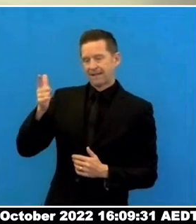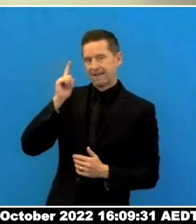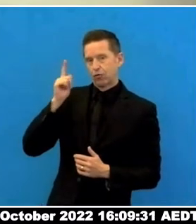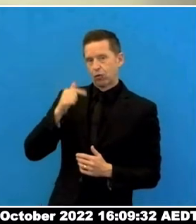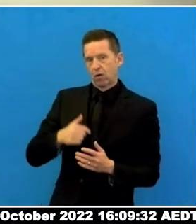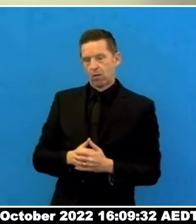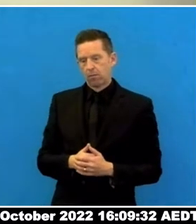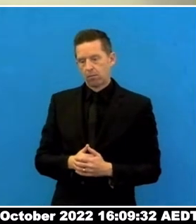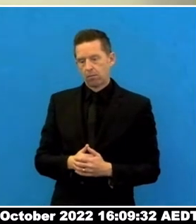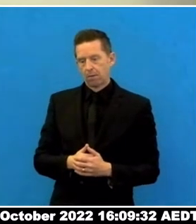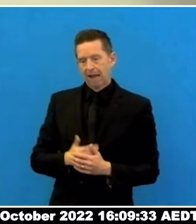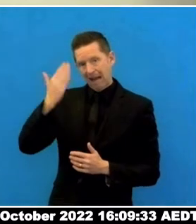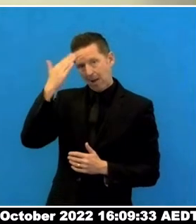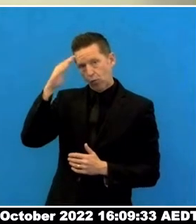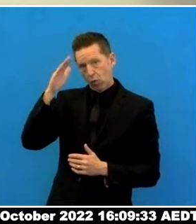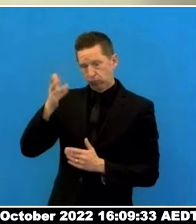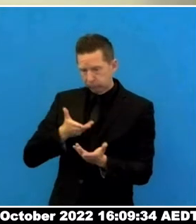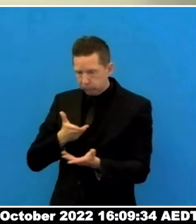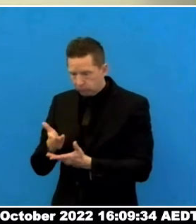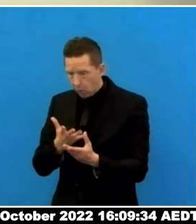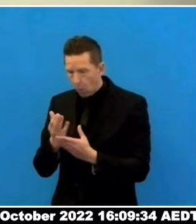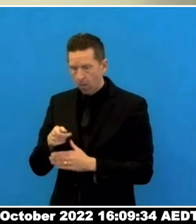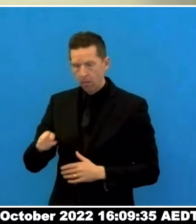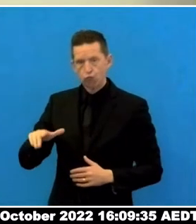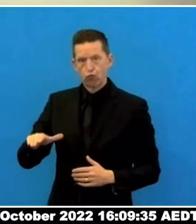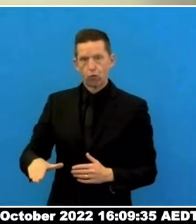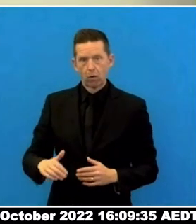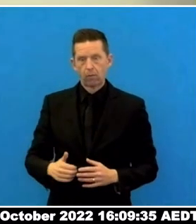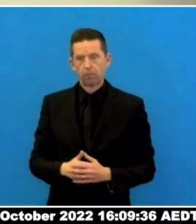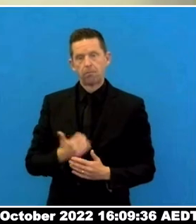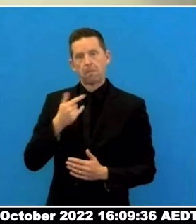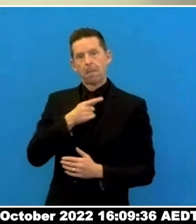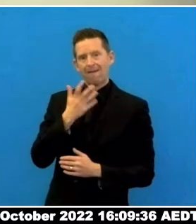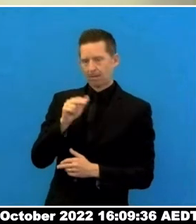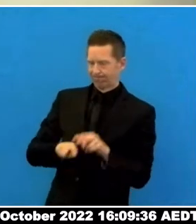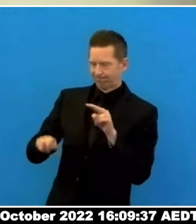they with the child and realise the child's, you know, difficulties